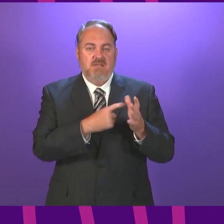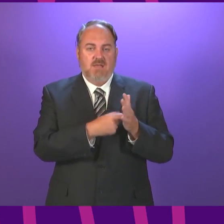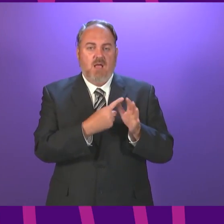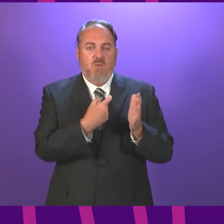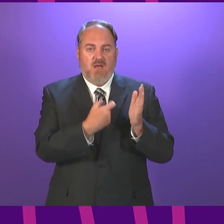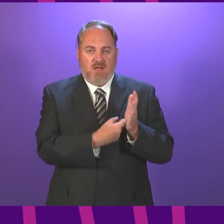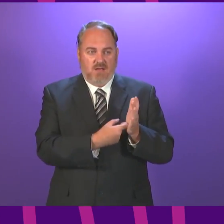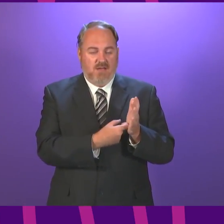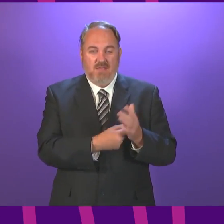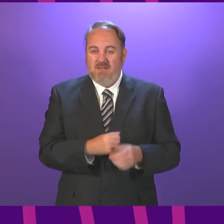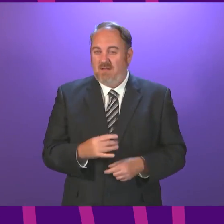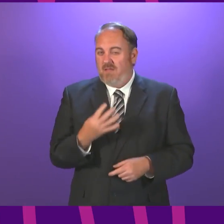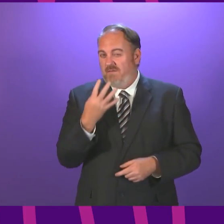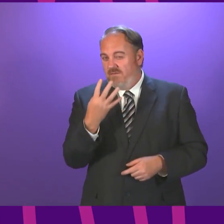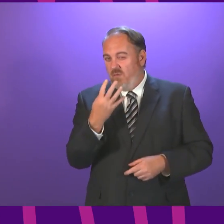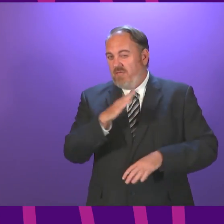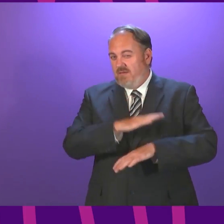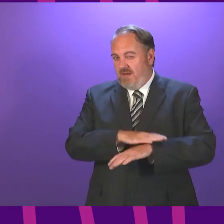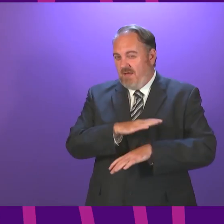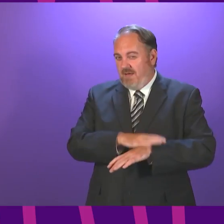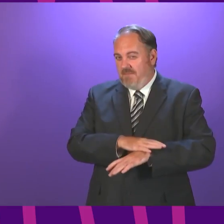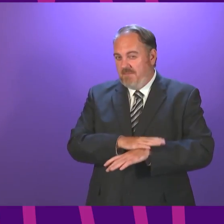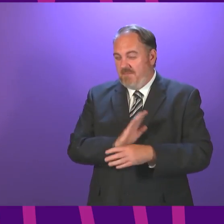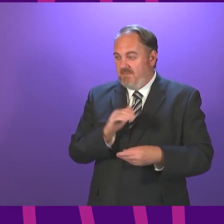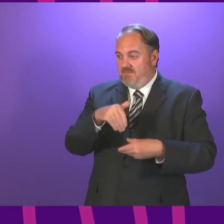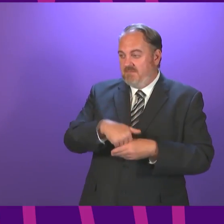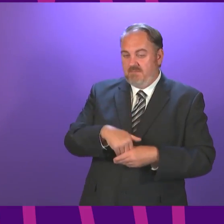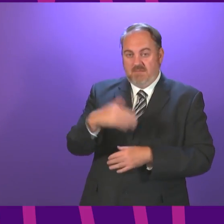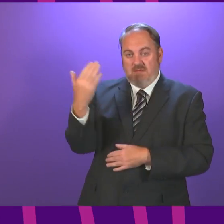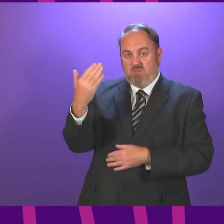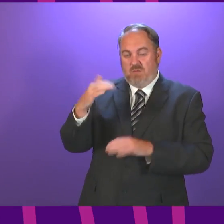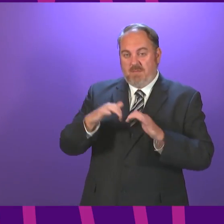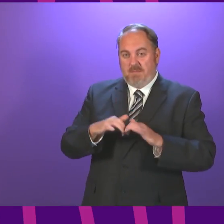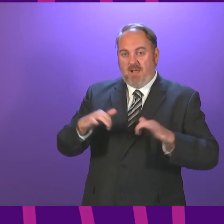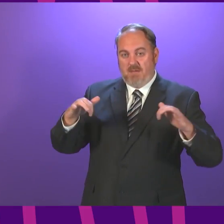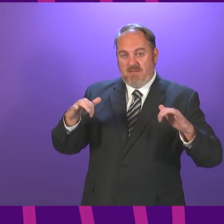This is the fourth time since my appointment that I have appeared before the Parliament.